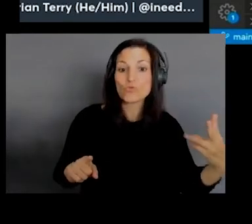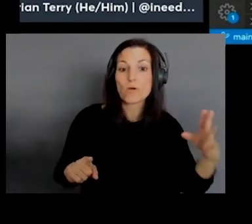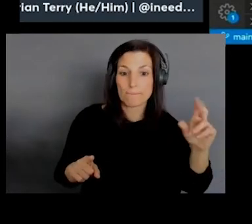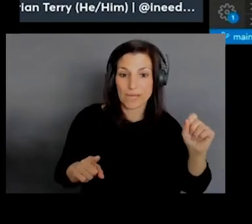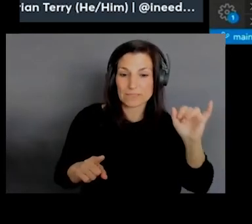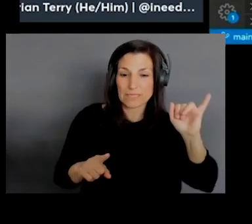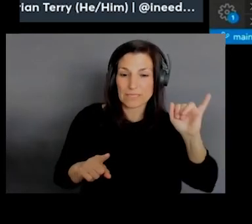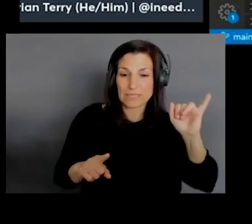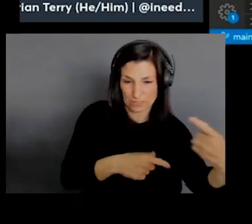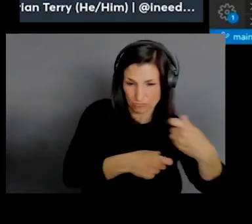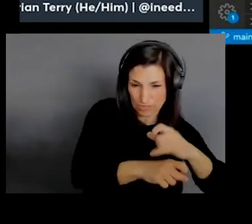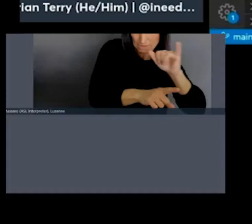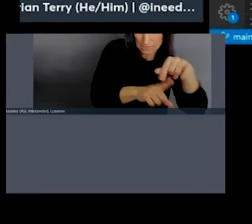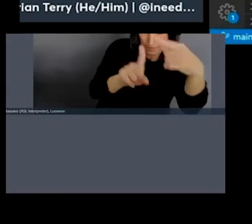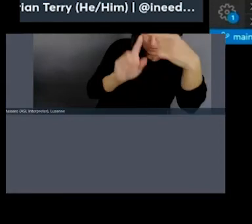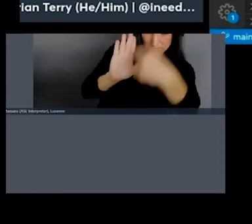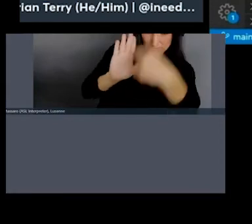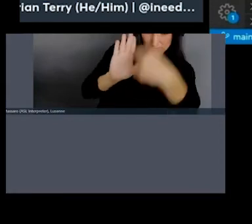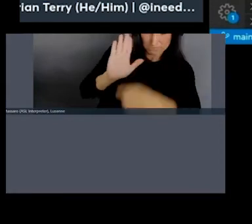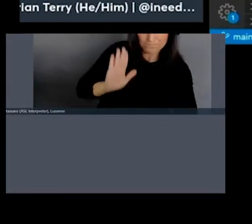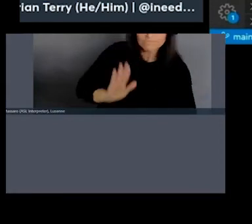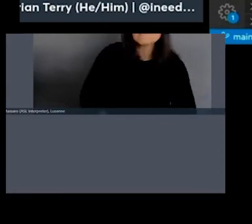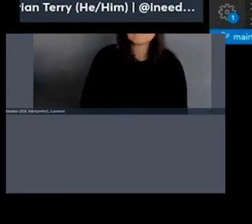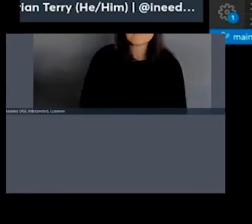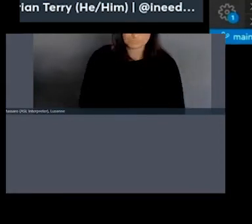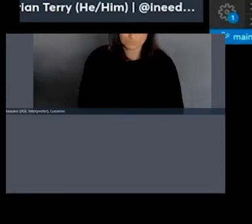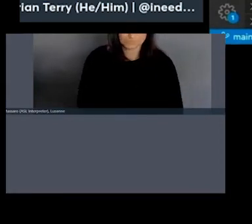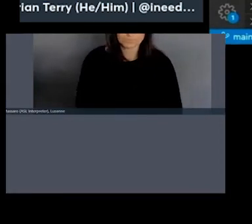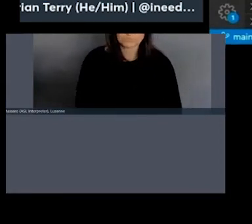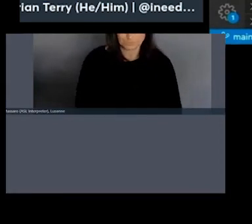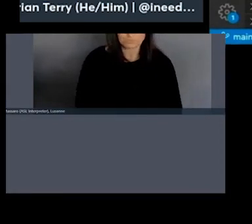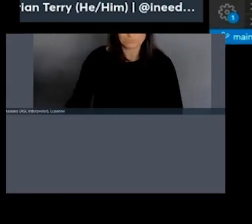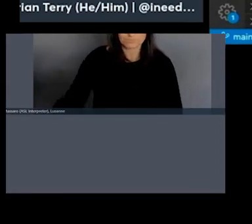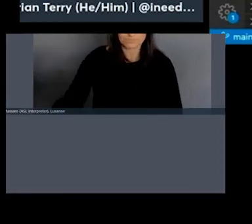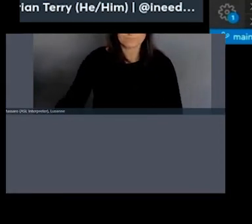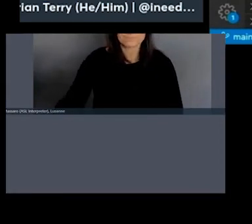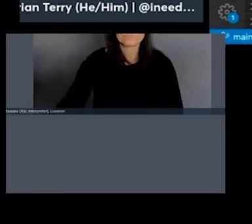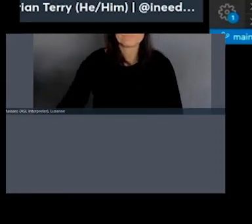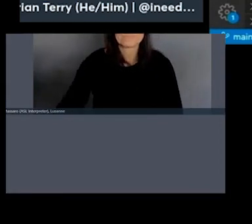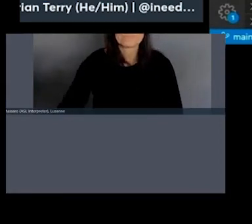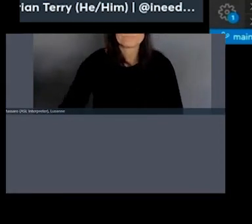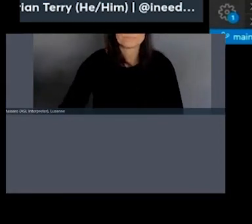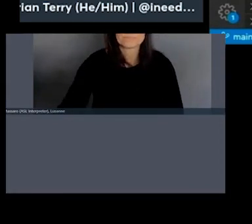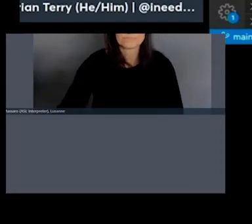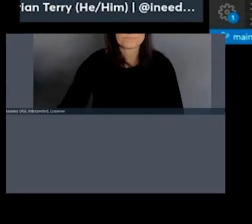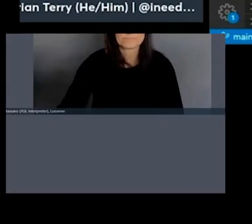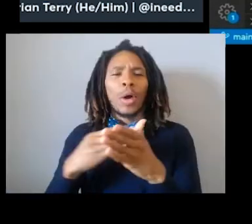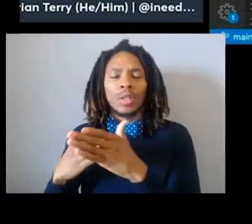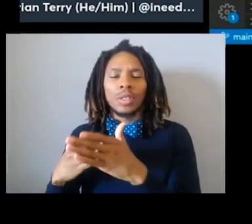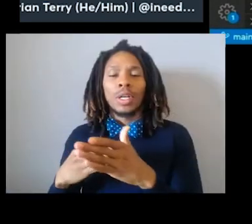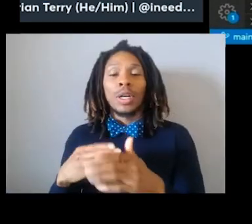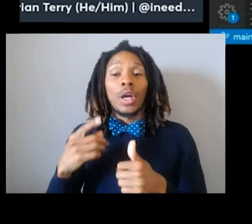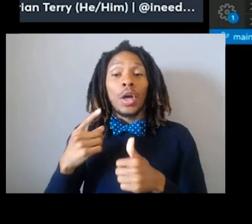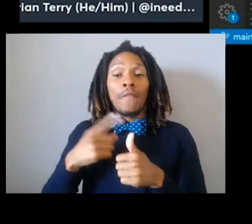And so what we do is I'm gonna skip down there's really three components for doing it. The first is, we wanna create an alarm, right?